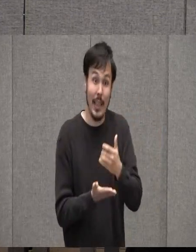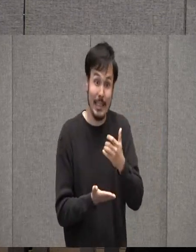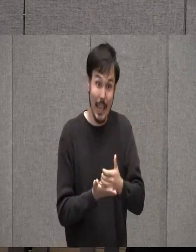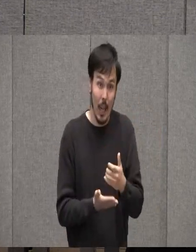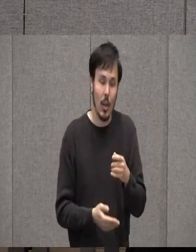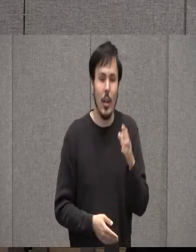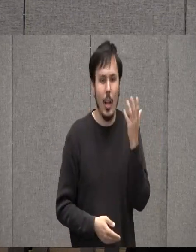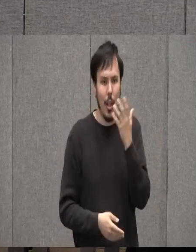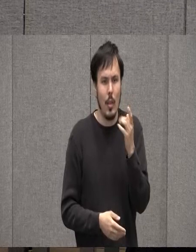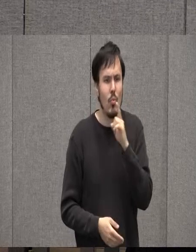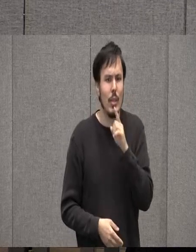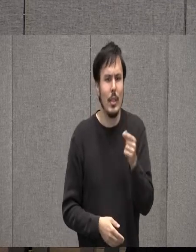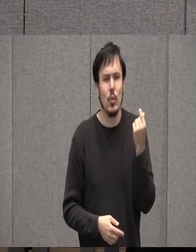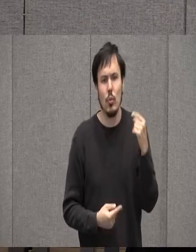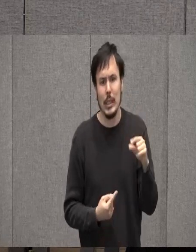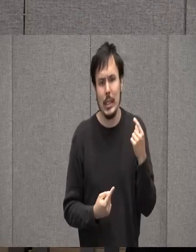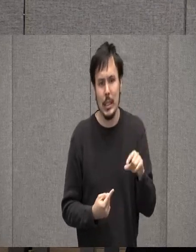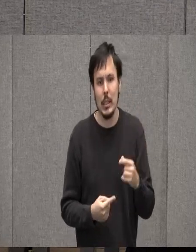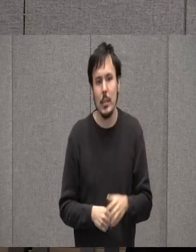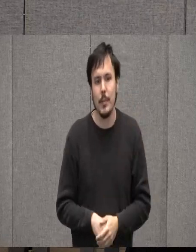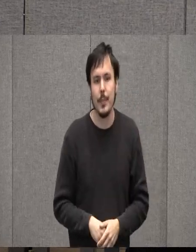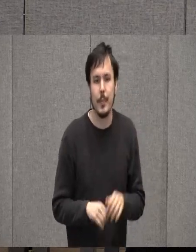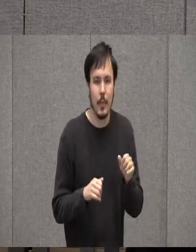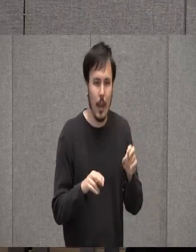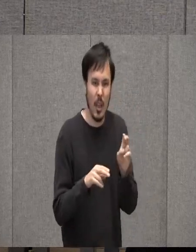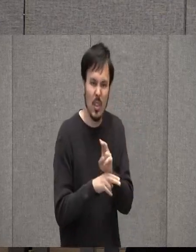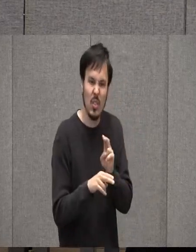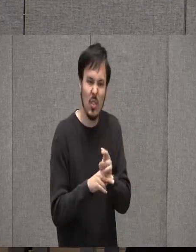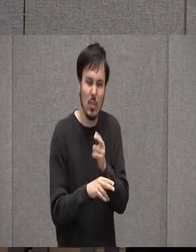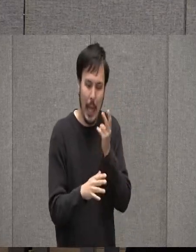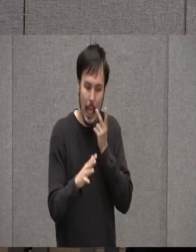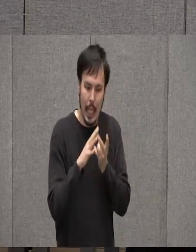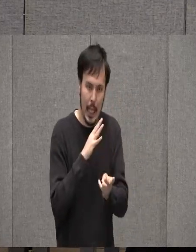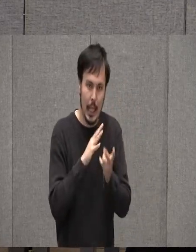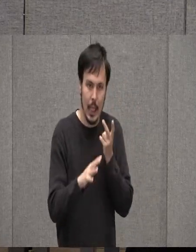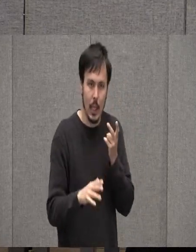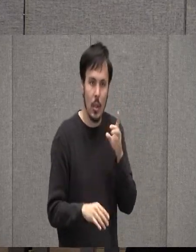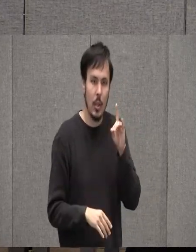So you could also use clear dish liquid too and that would work.